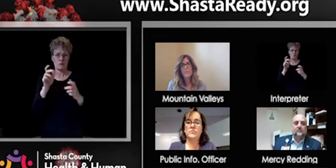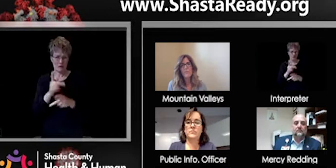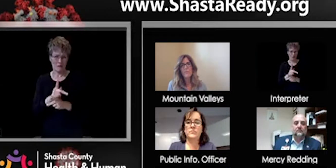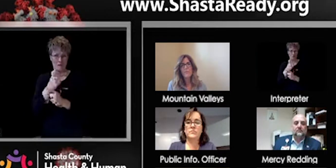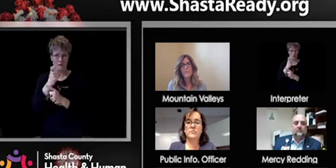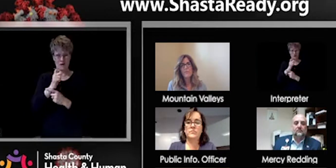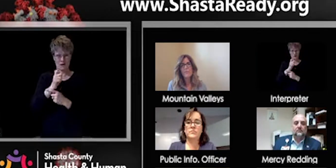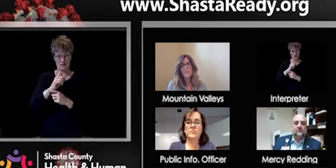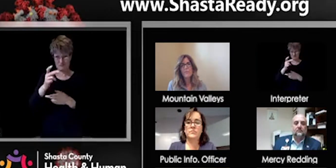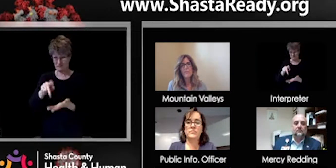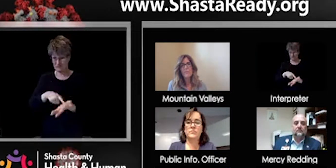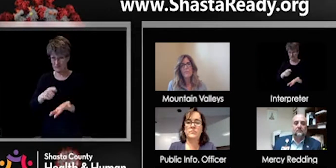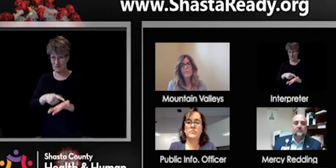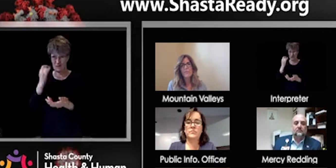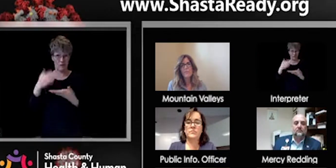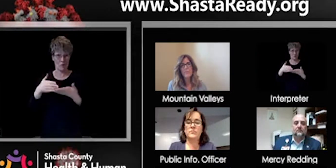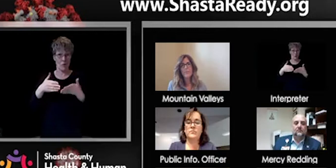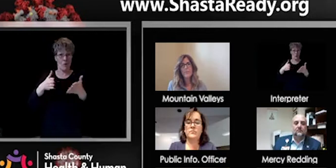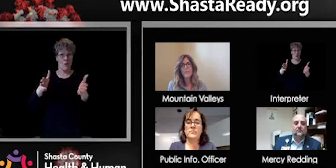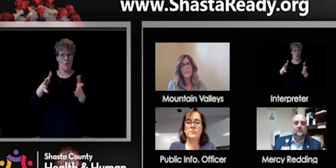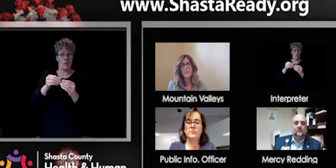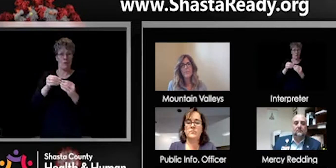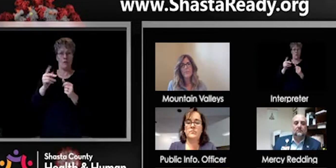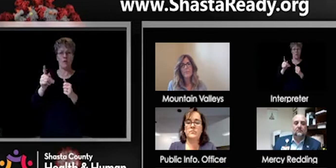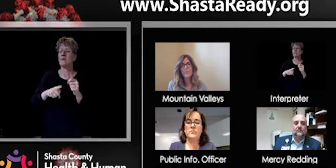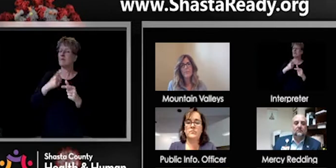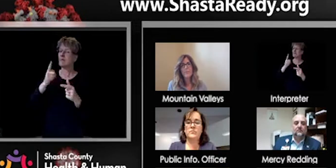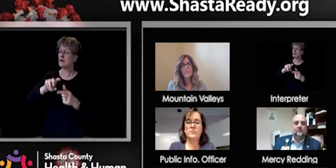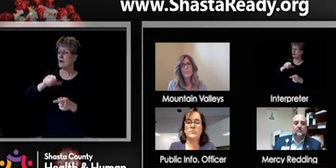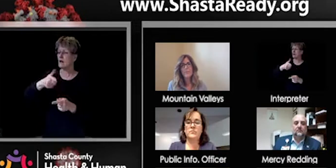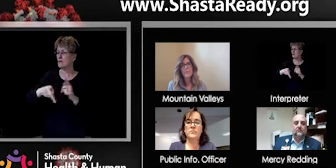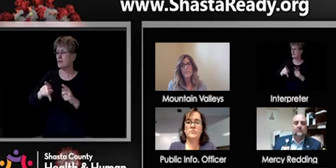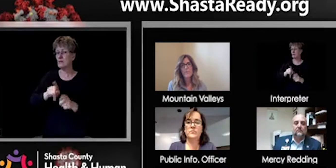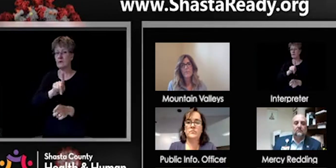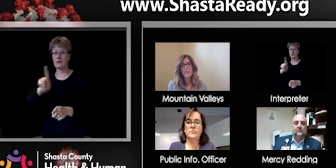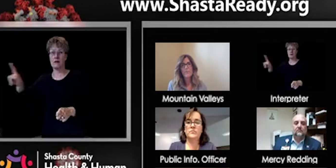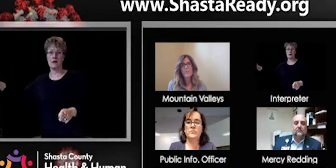having to go for essential business or essential services out of the area and bringing it back